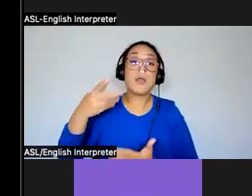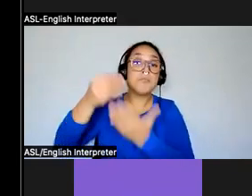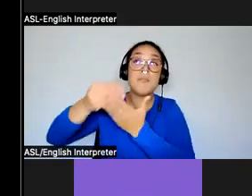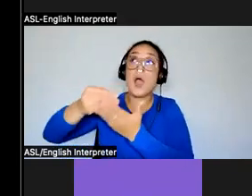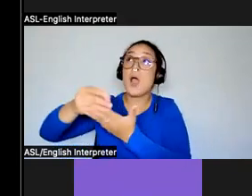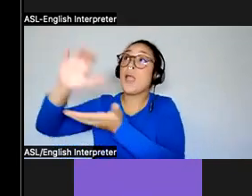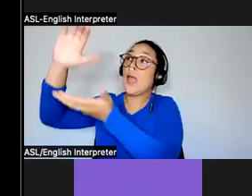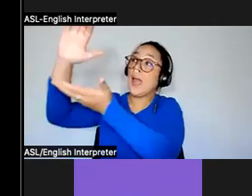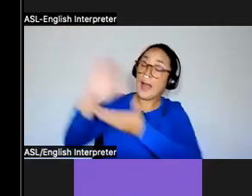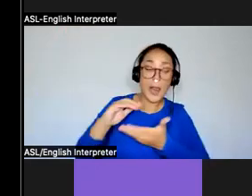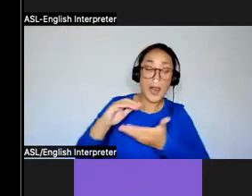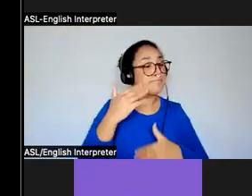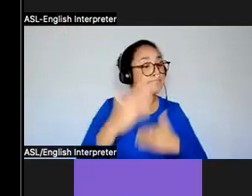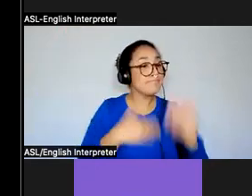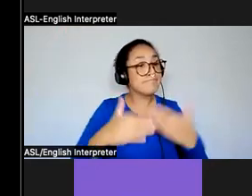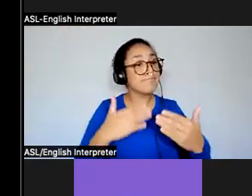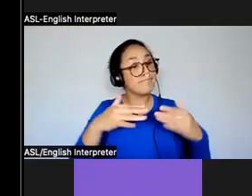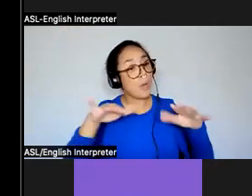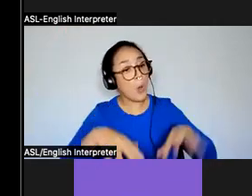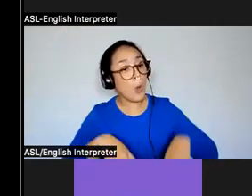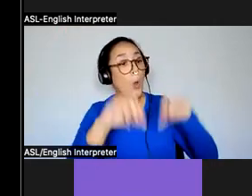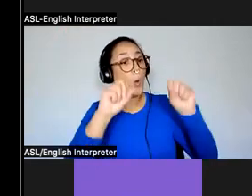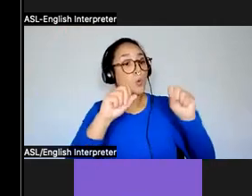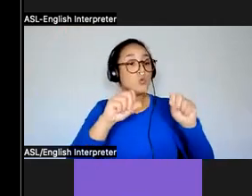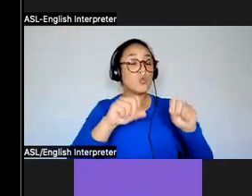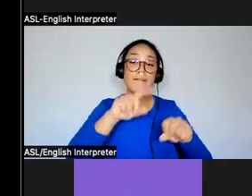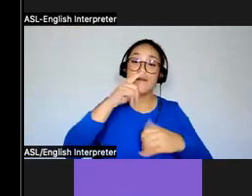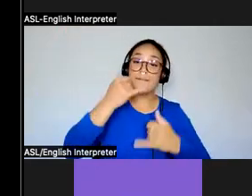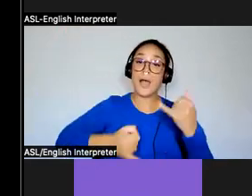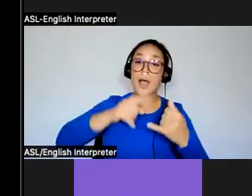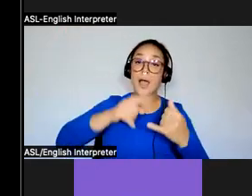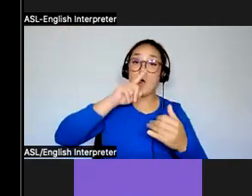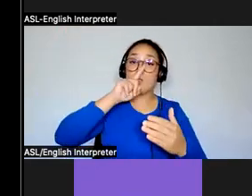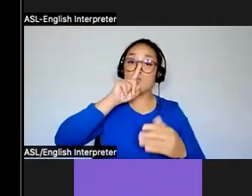a final report, and it's kind of done in this program, that's, that's not you're gonna get